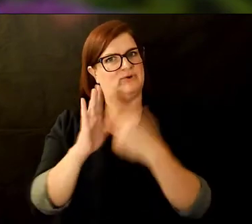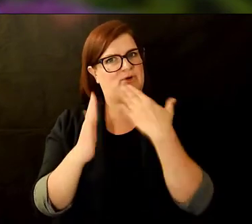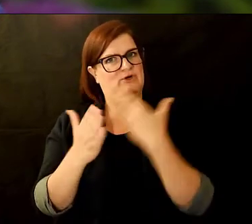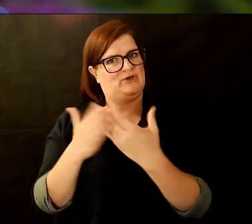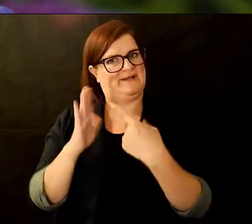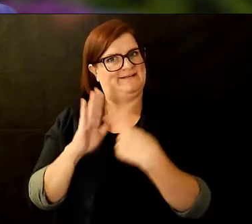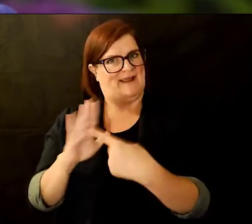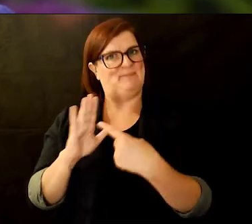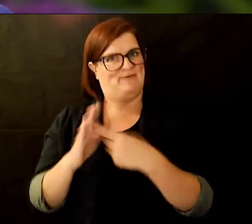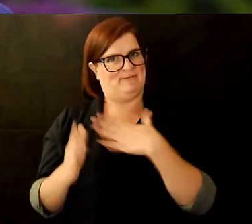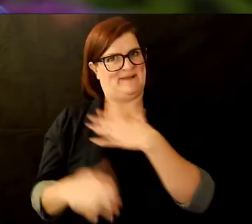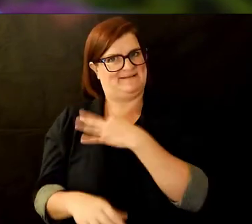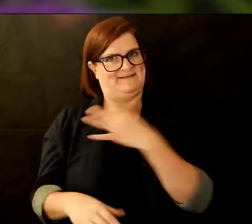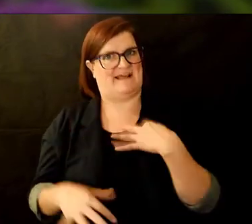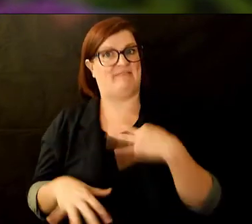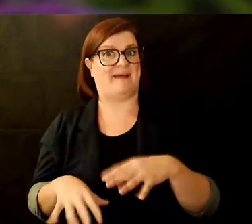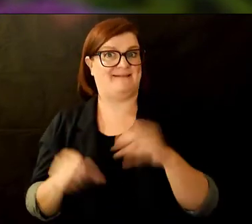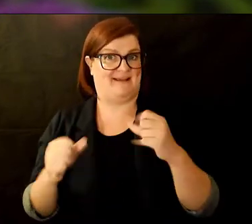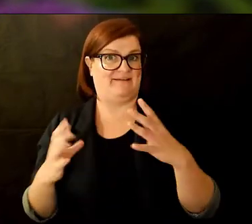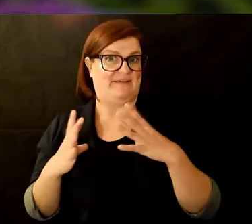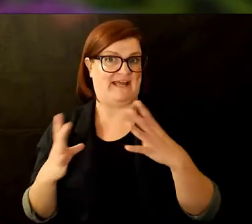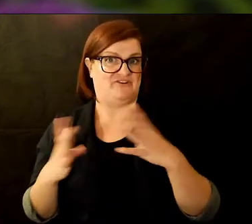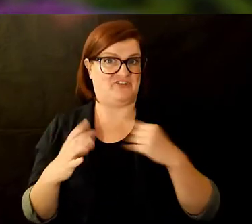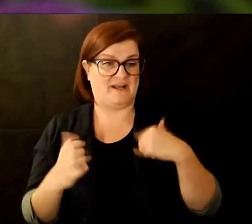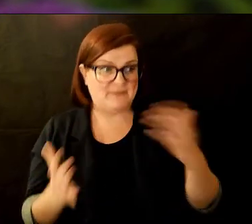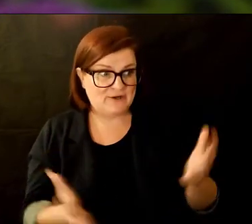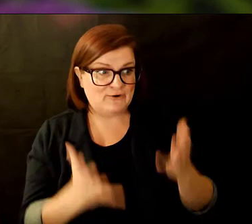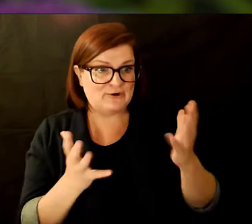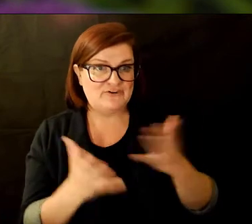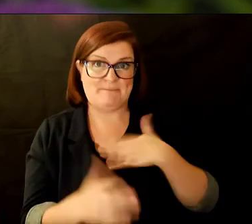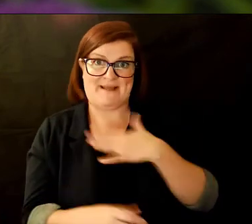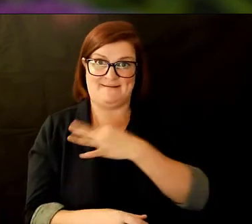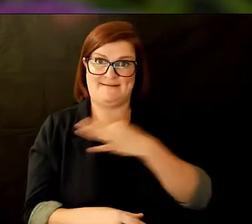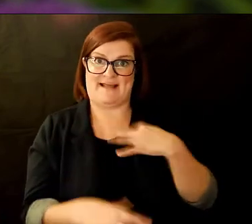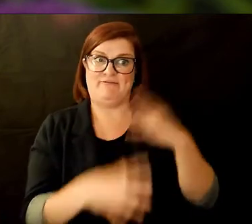by taking a vacation. I have been encouraging people to take breaks.